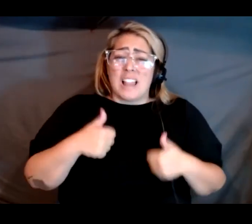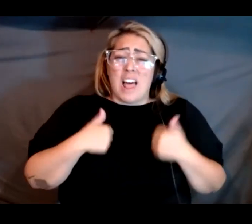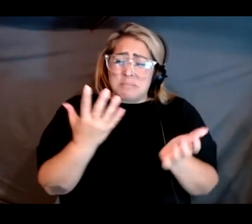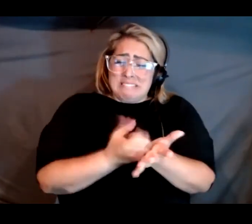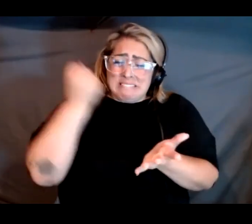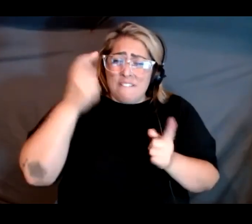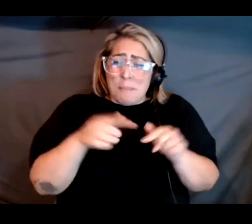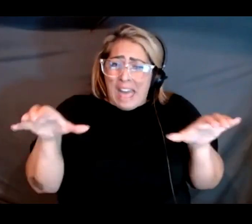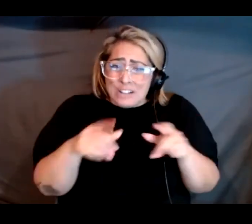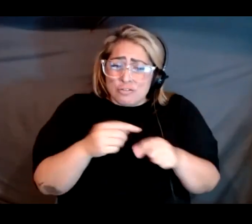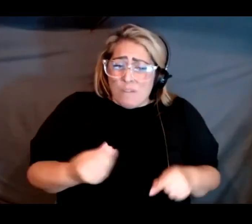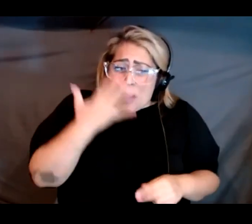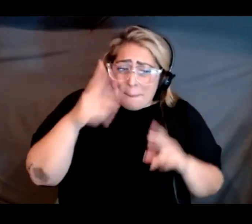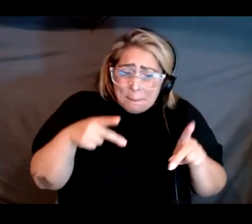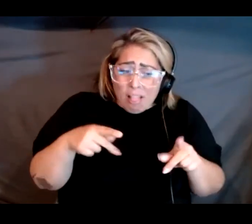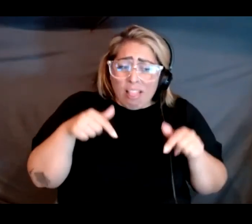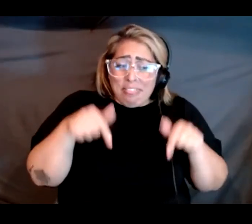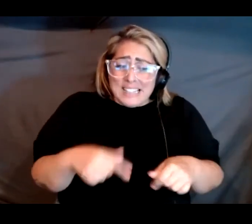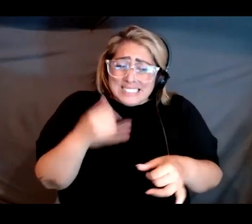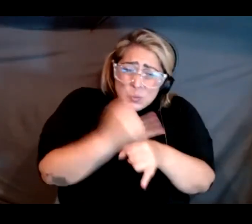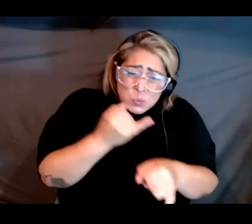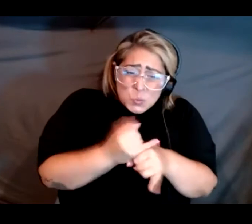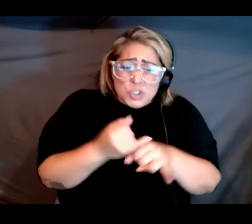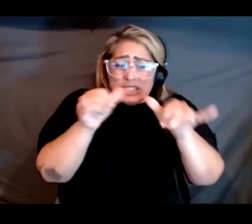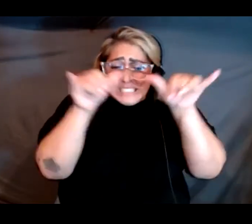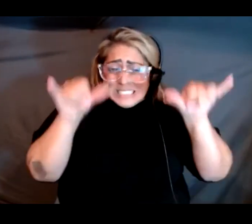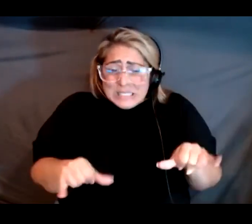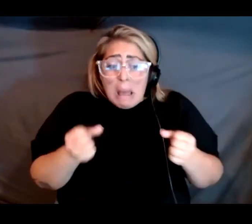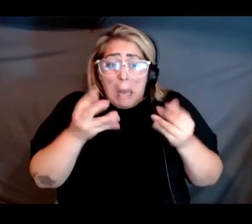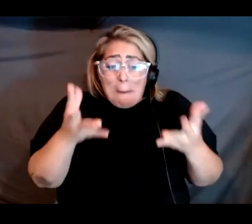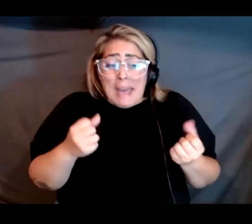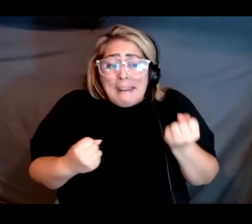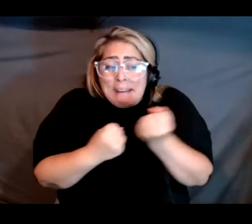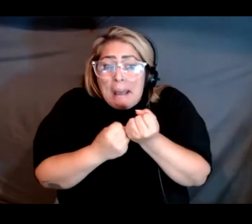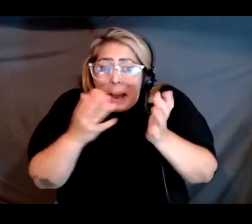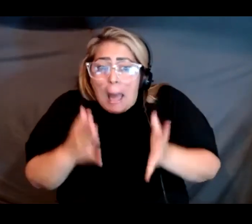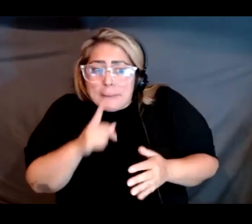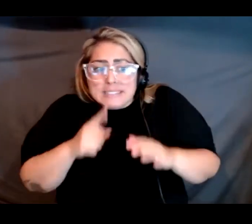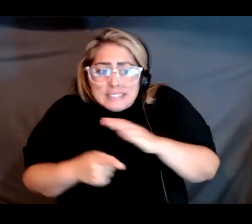systems and many accomplices, witnesses and beneficiaries of white supremacy